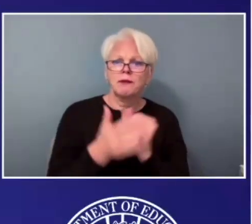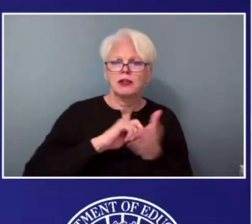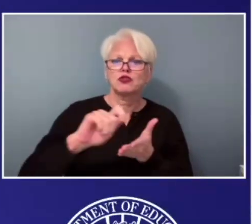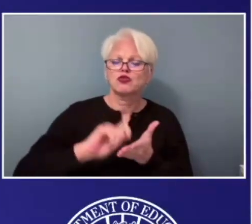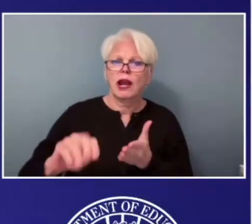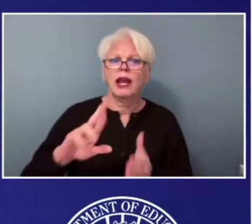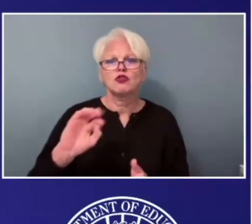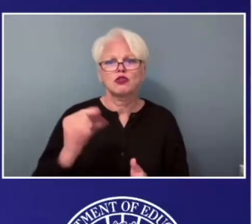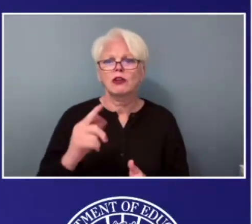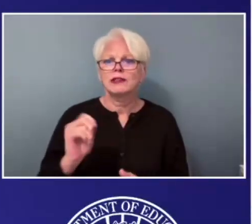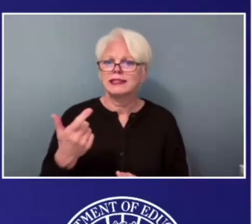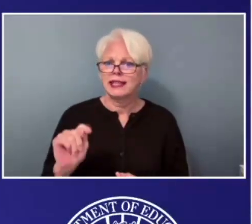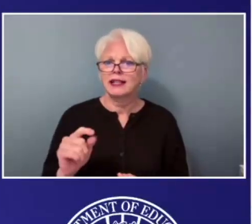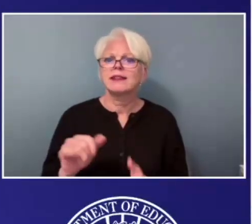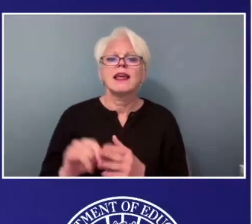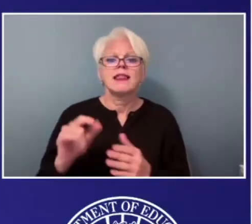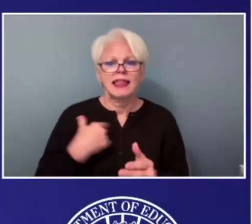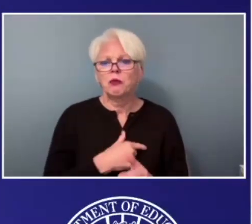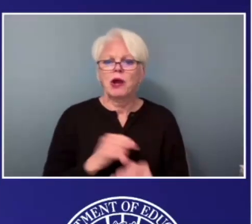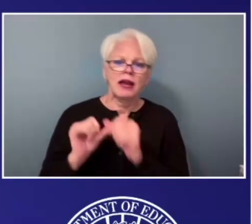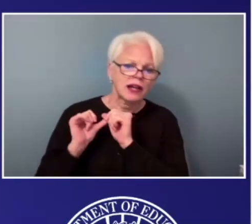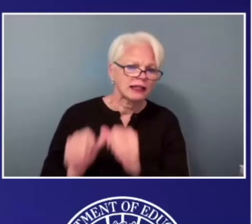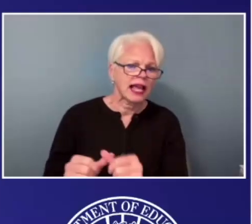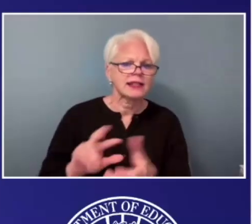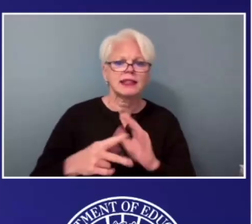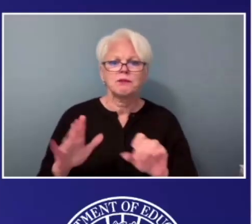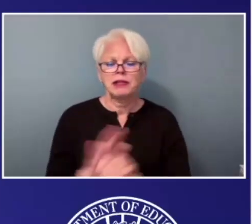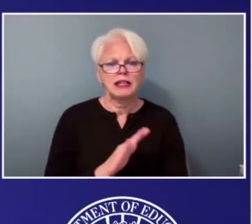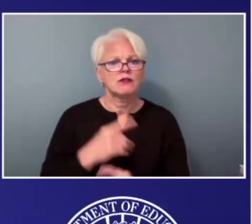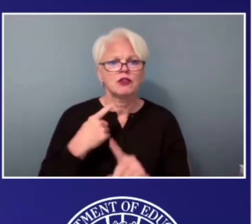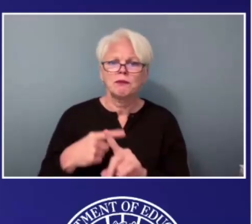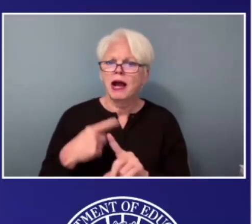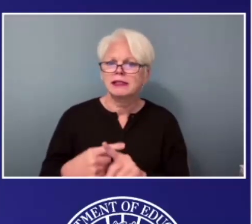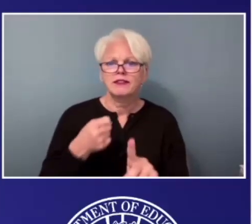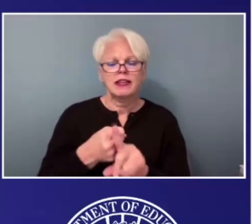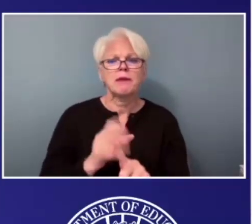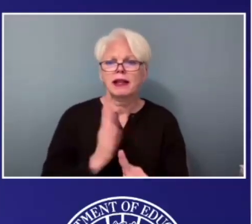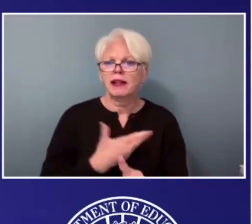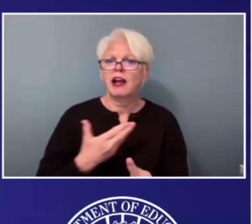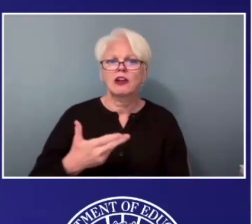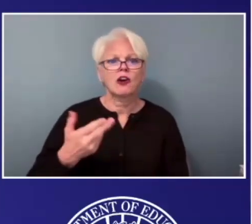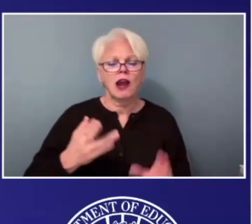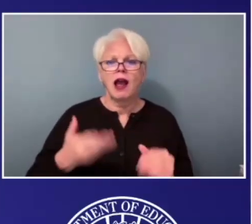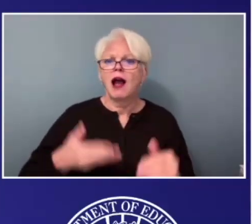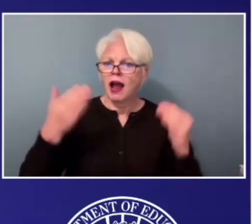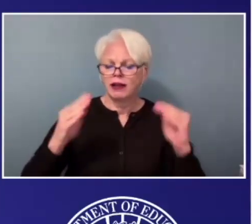lasting, and meaningful impact on our higher education system. We also acknowledge the significant input